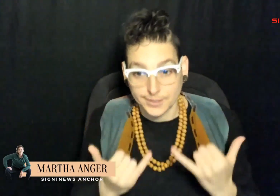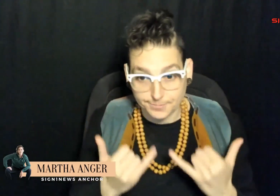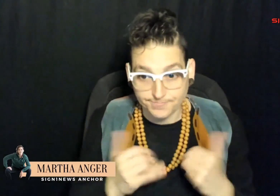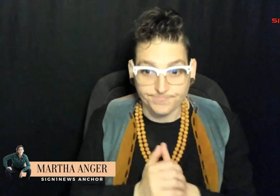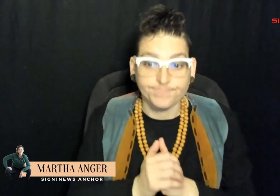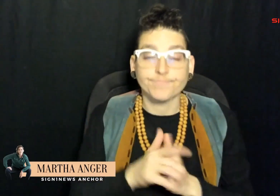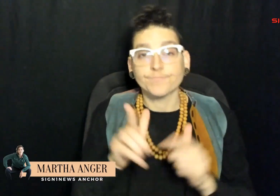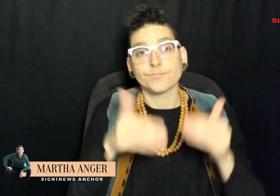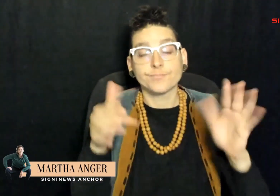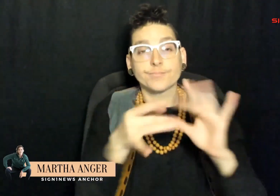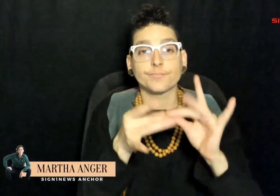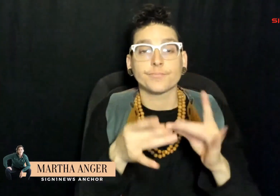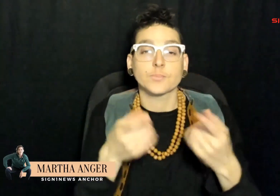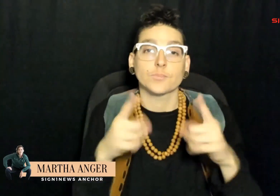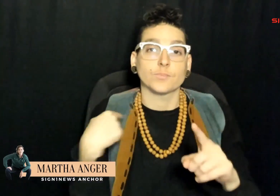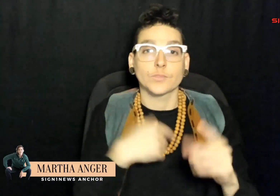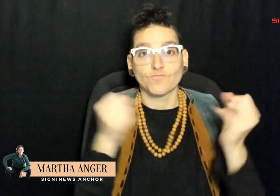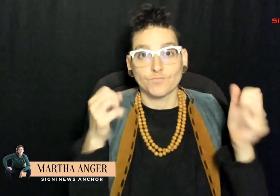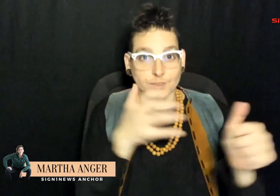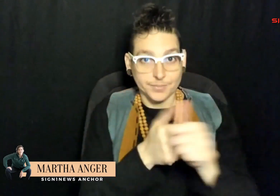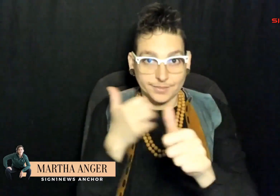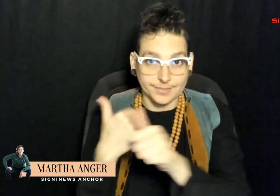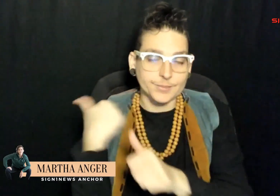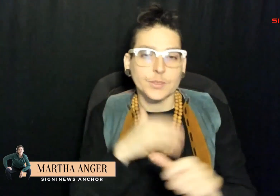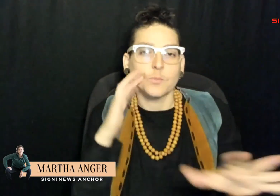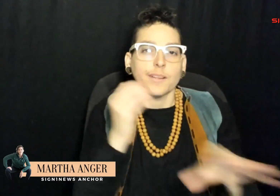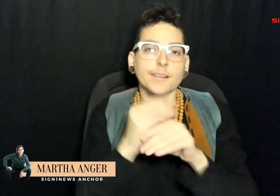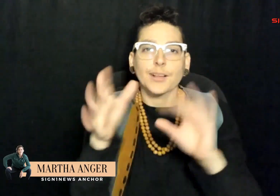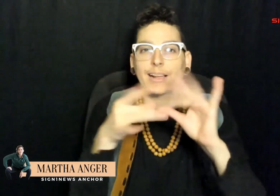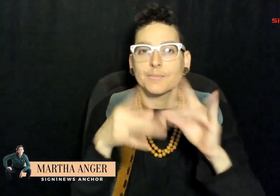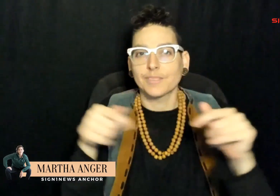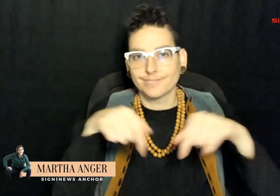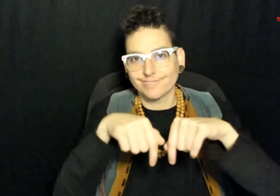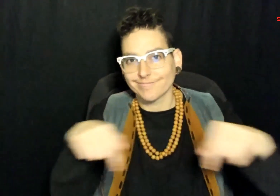stories making headlines today if you post an interesting comment during this update